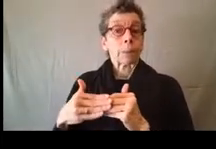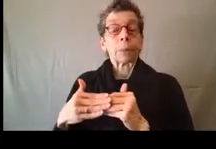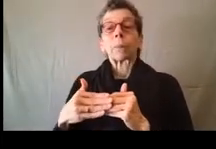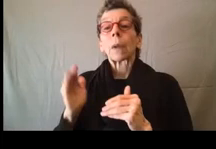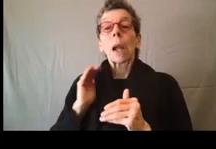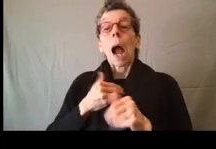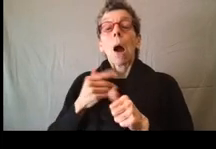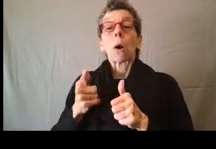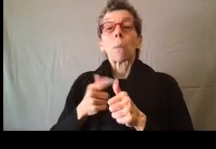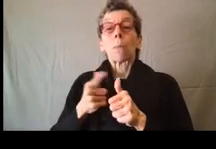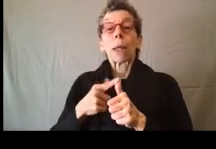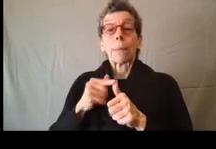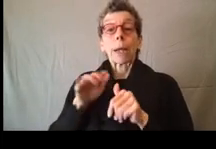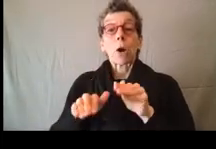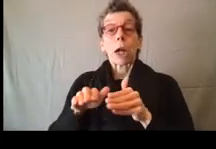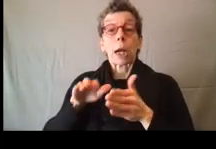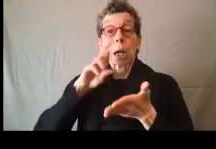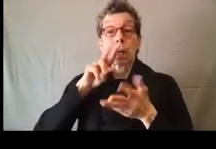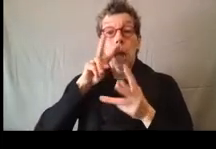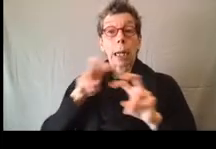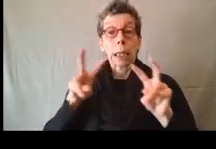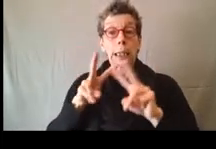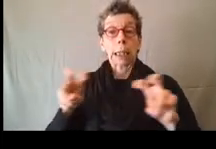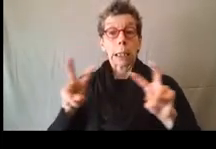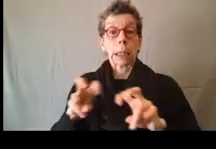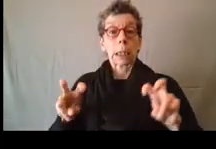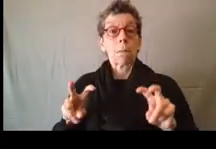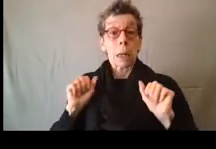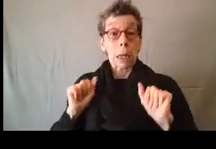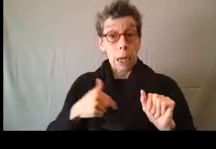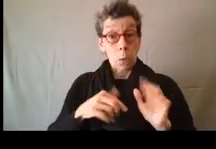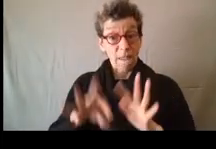analyses, looking at just whether, could we find information related to the indicator